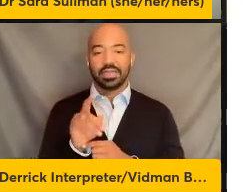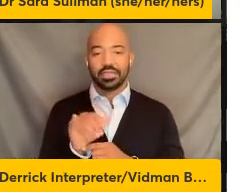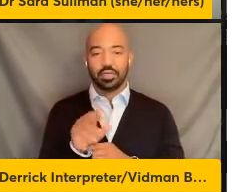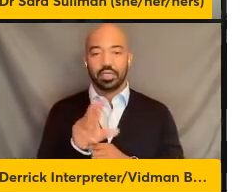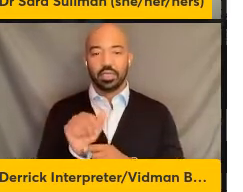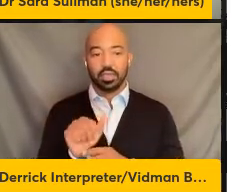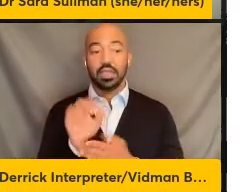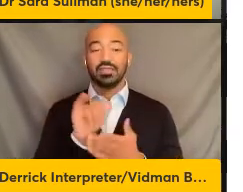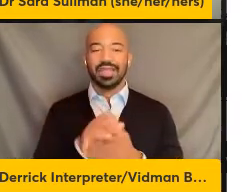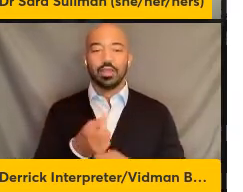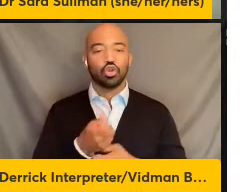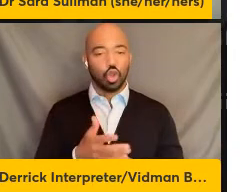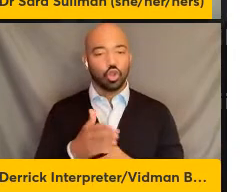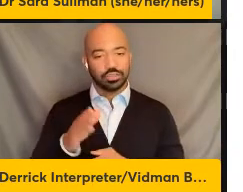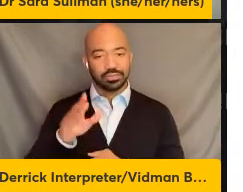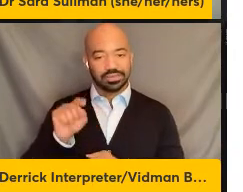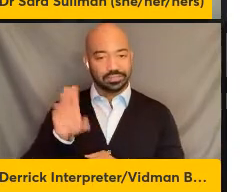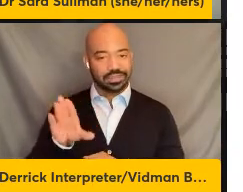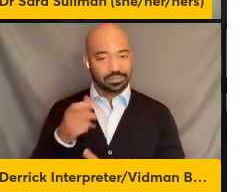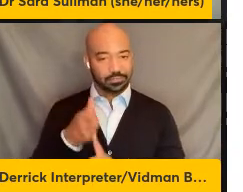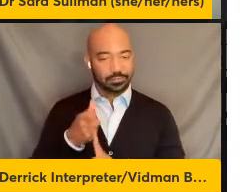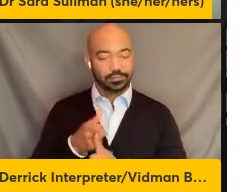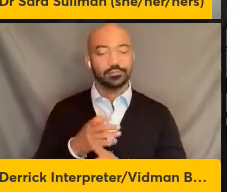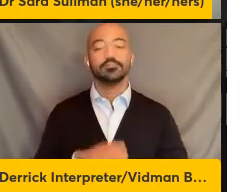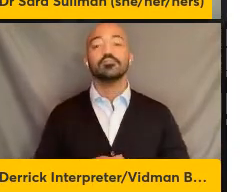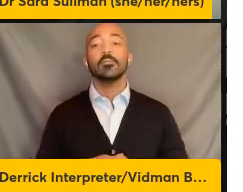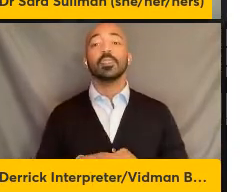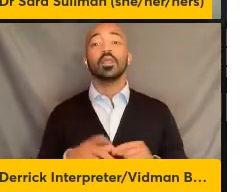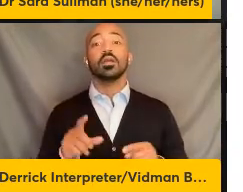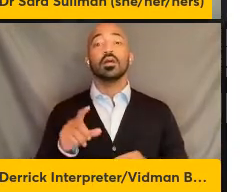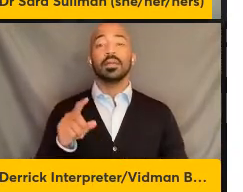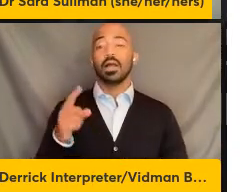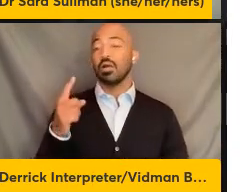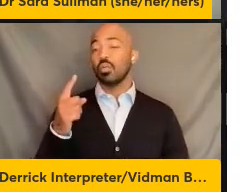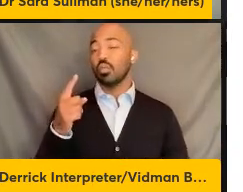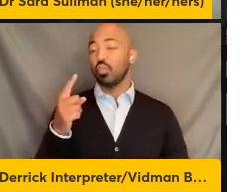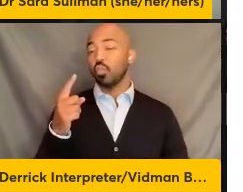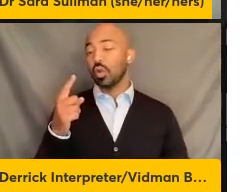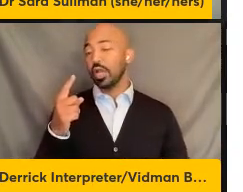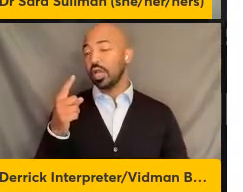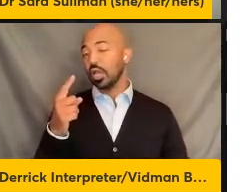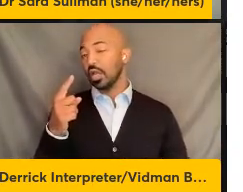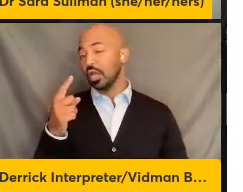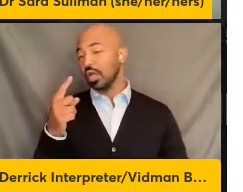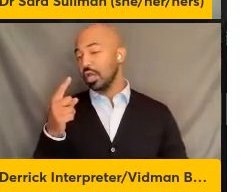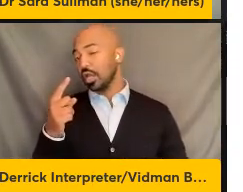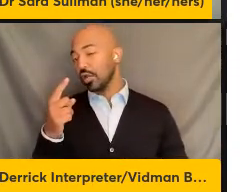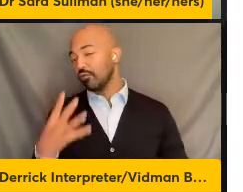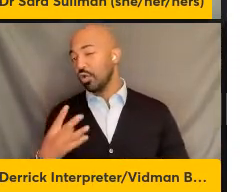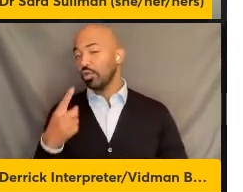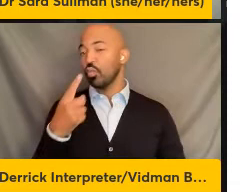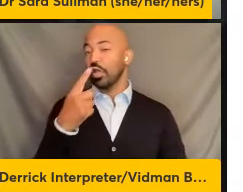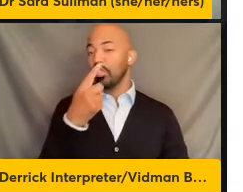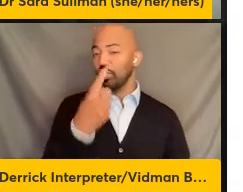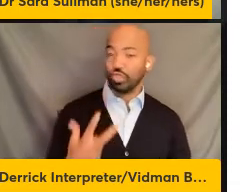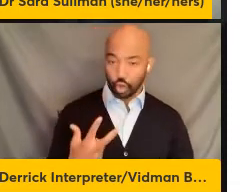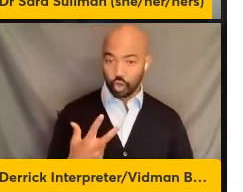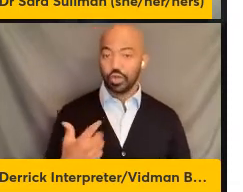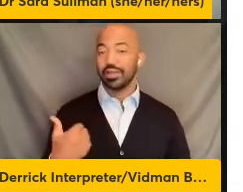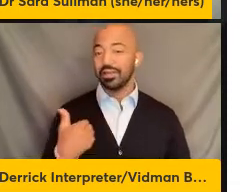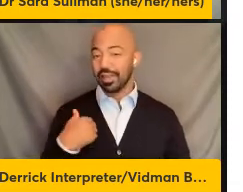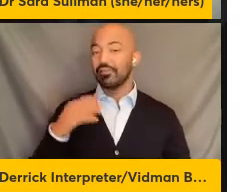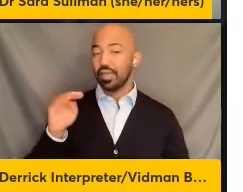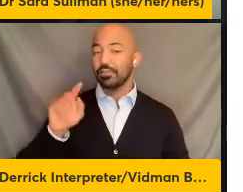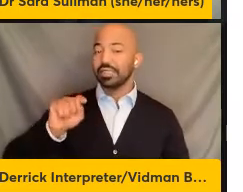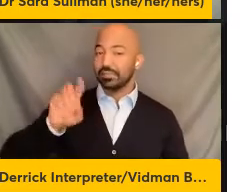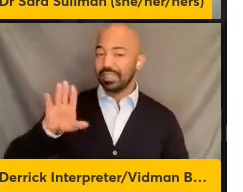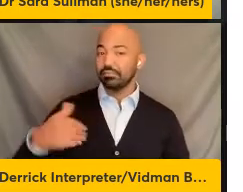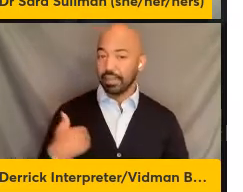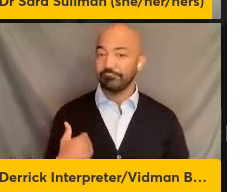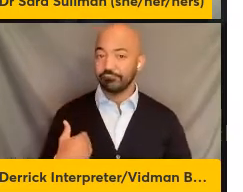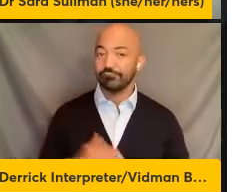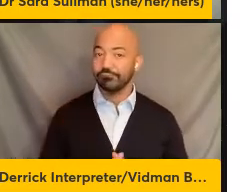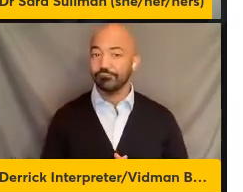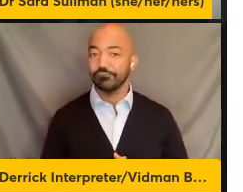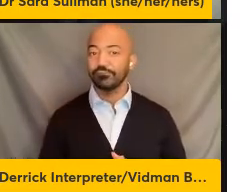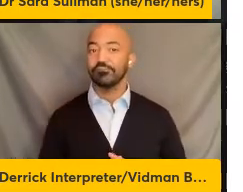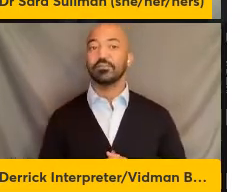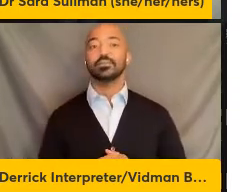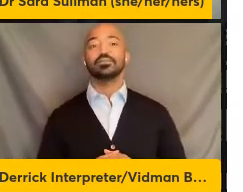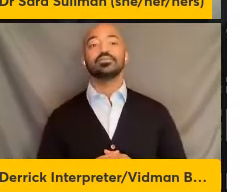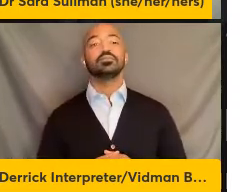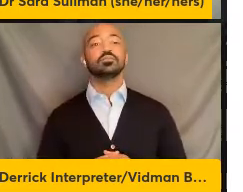TB disease. And the estimate is one quarter to 1/3 of the world is actually infected with MTB. So, one of the main questions in